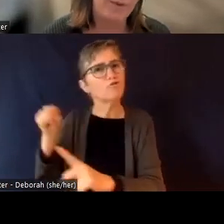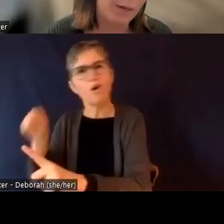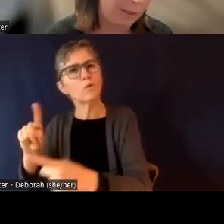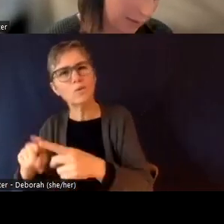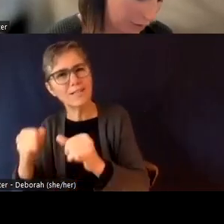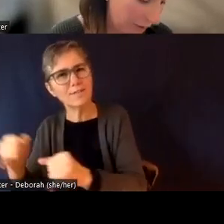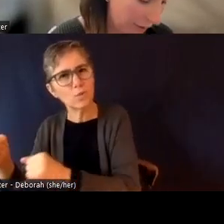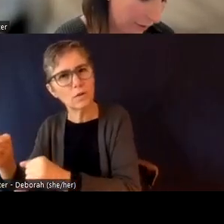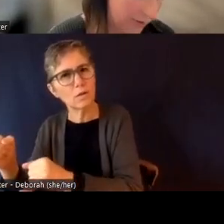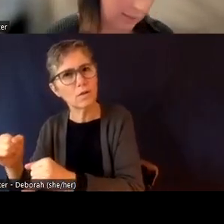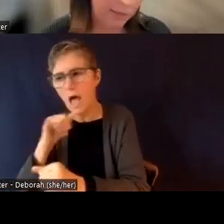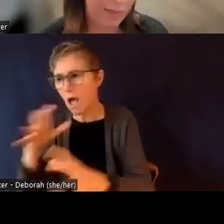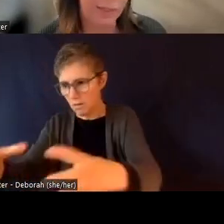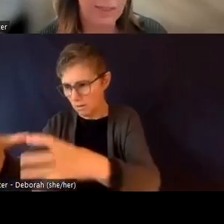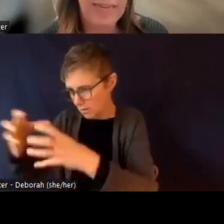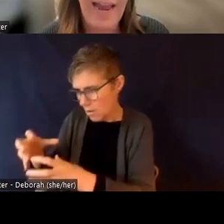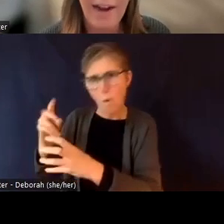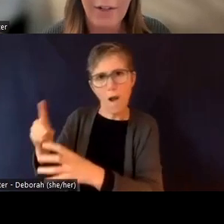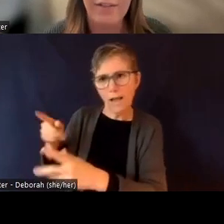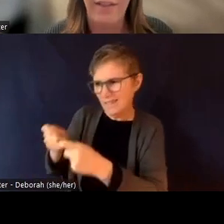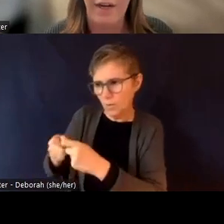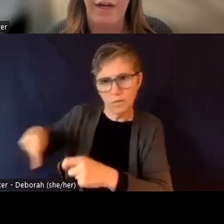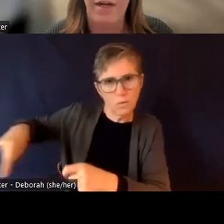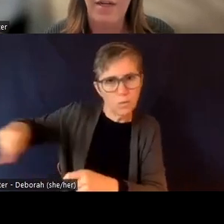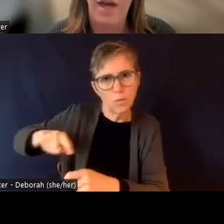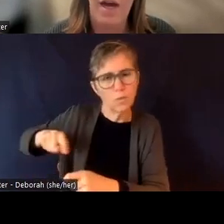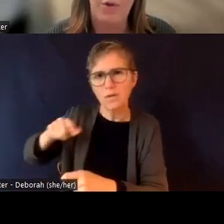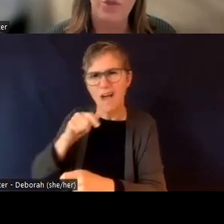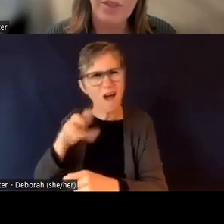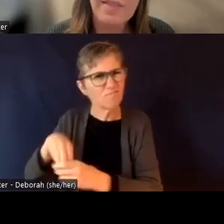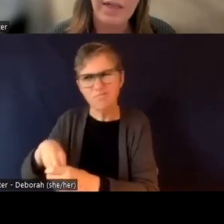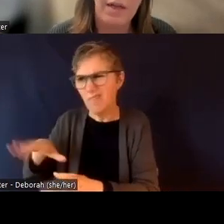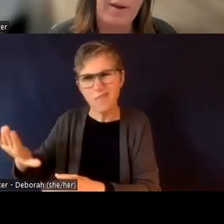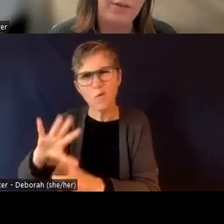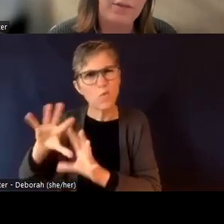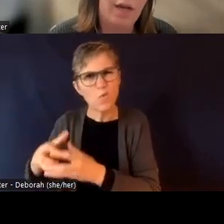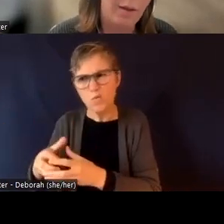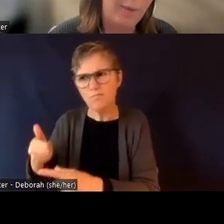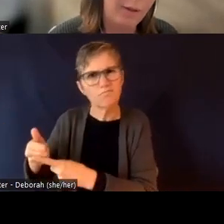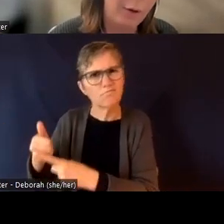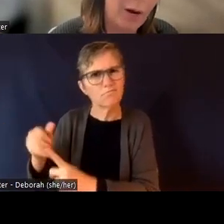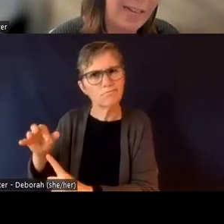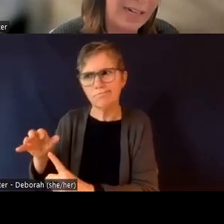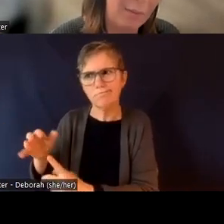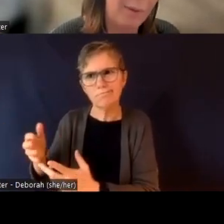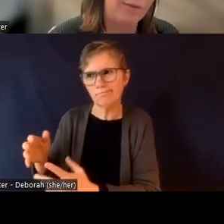and I'm not suggesting that there is anything inherent there or intrinsic about their identity,